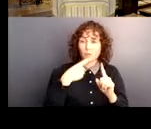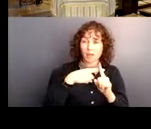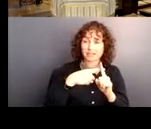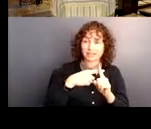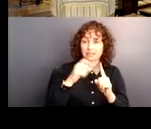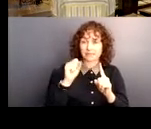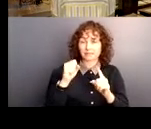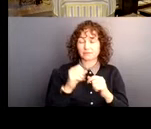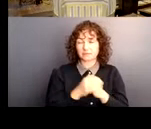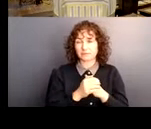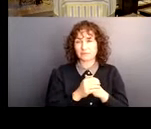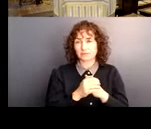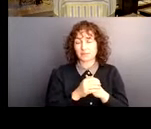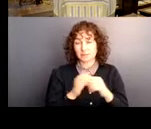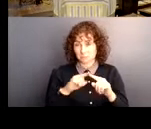but can you tell me what you see?